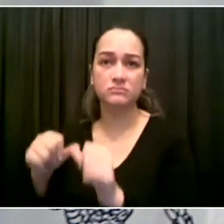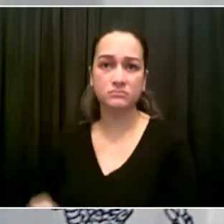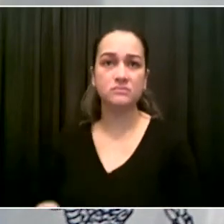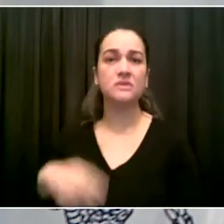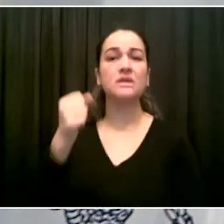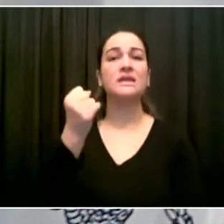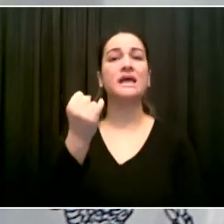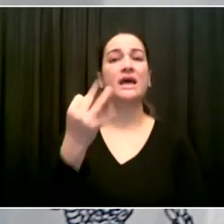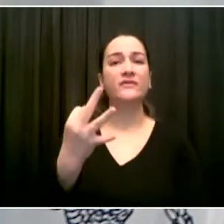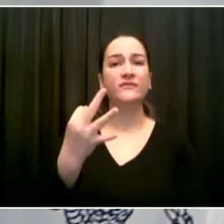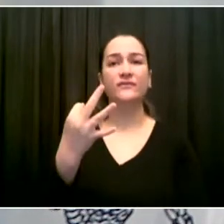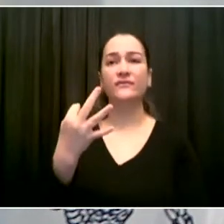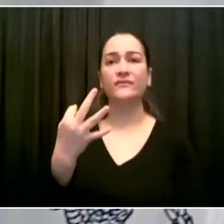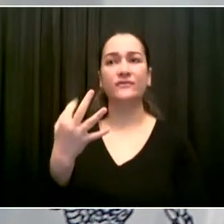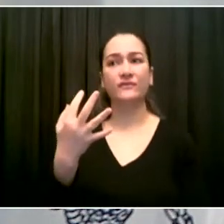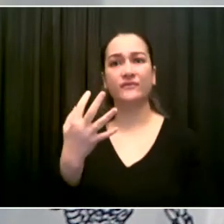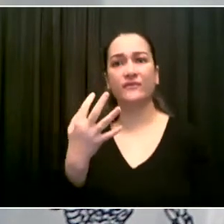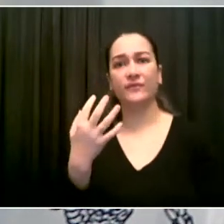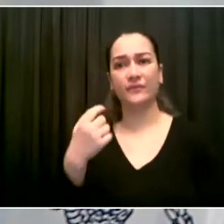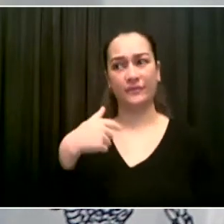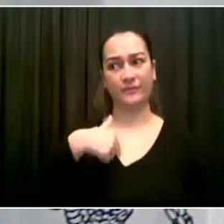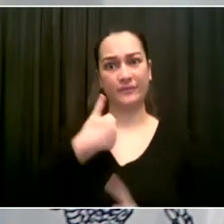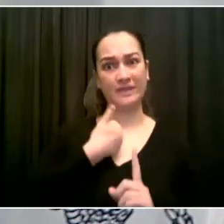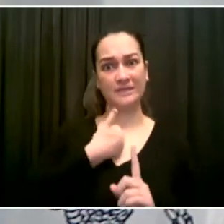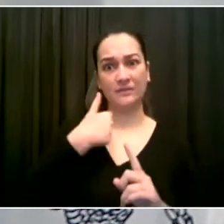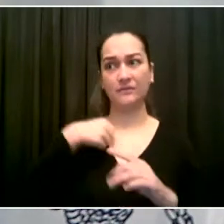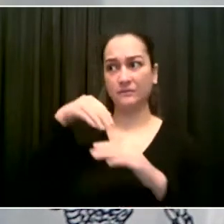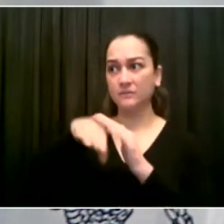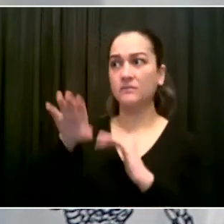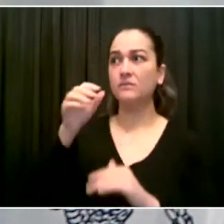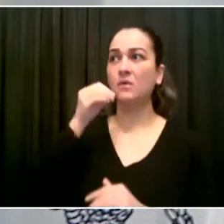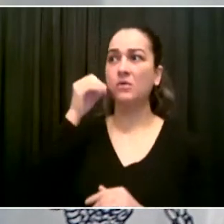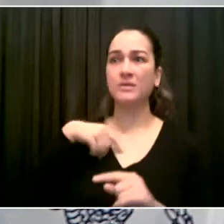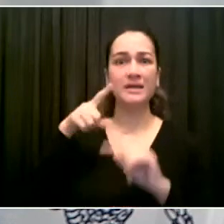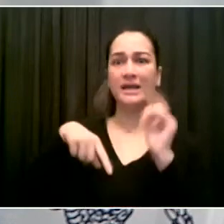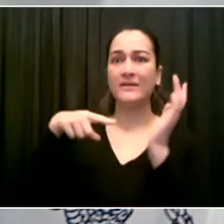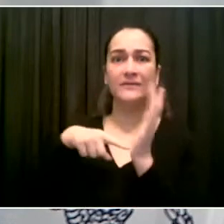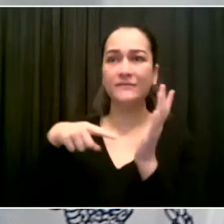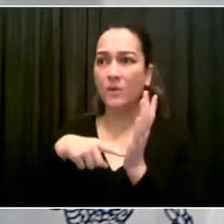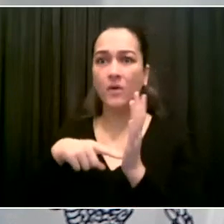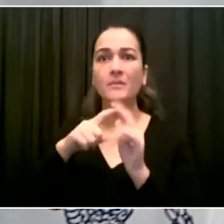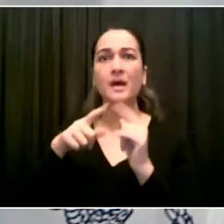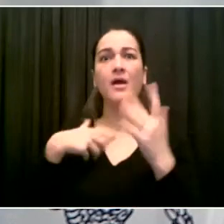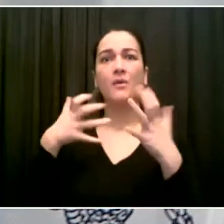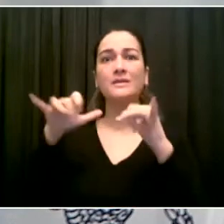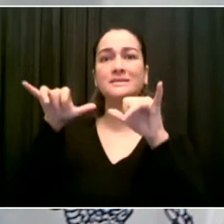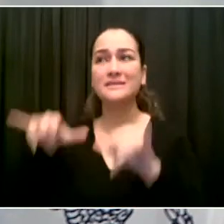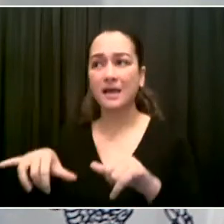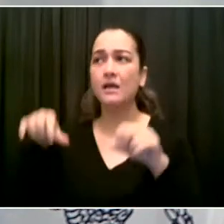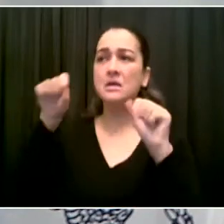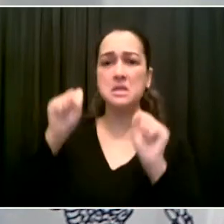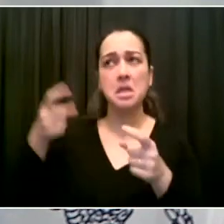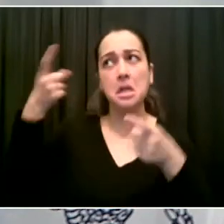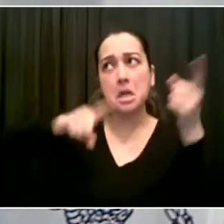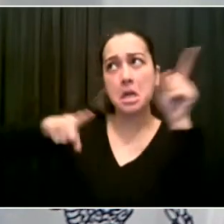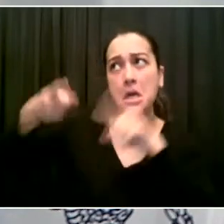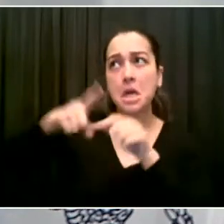WE WANT TO CREATE A PAYMENT PLAN SYSTEM FOR TENANTS WHO WANT TO STAY LONG-TERM WANT TO MAKE THEIR COMMITMENT